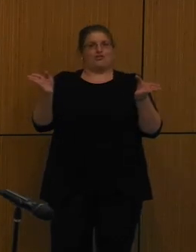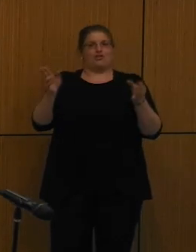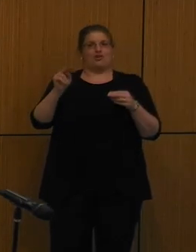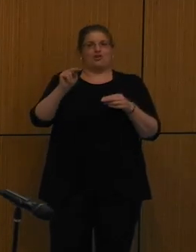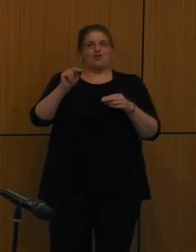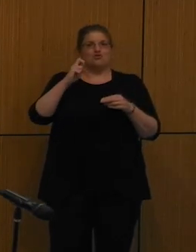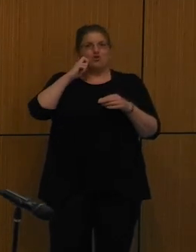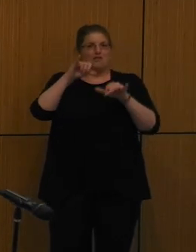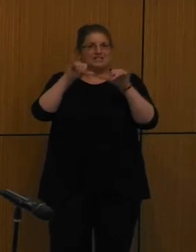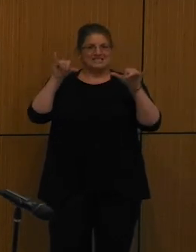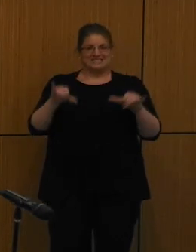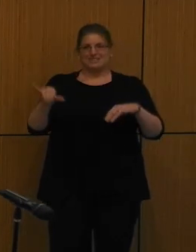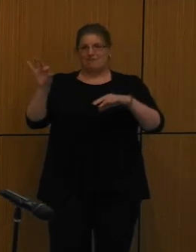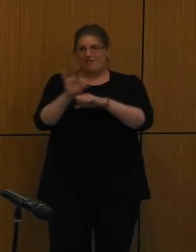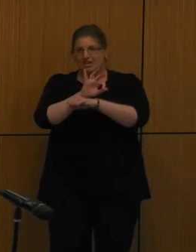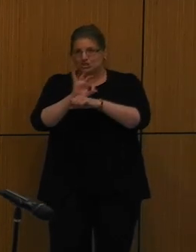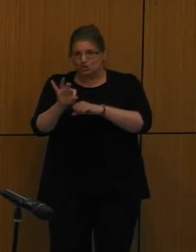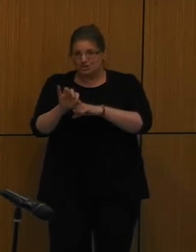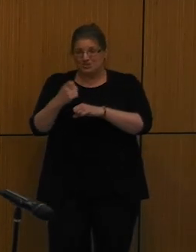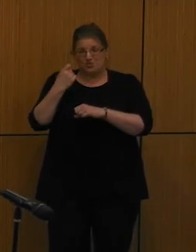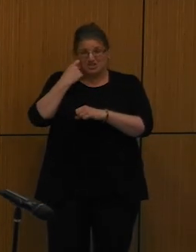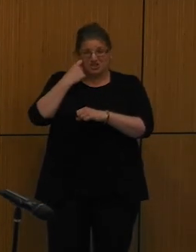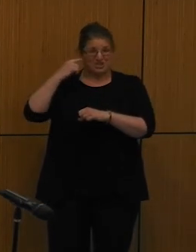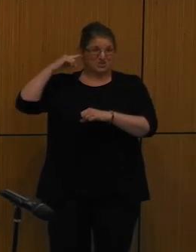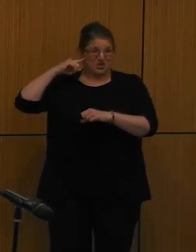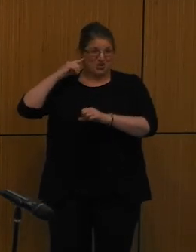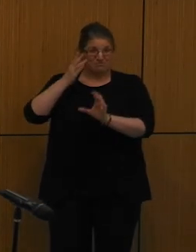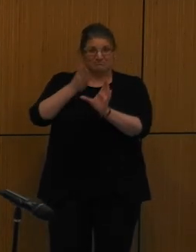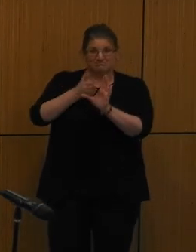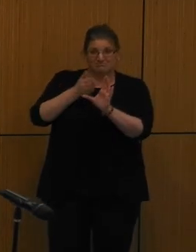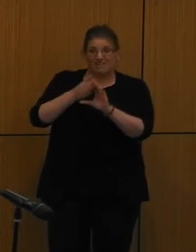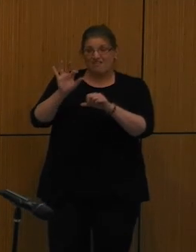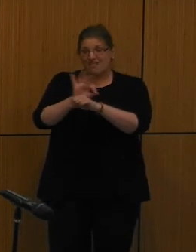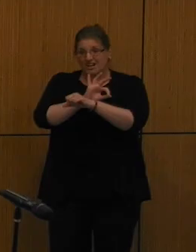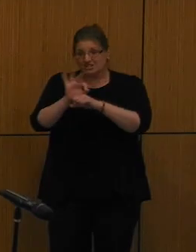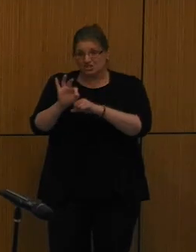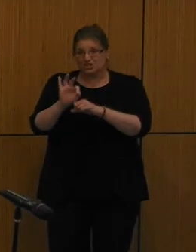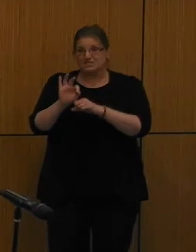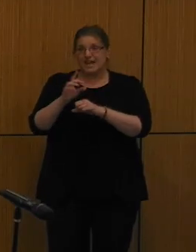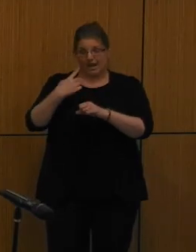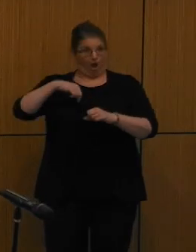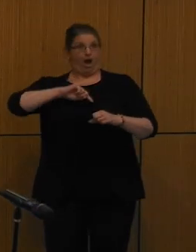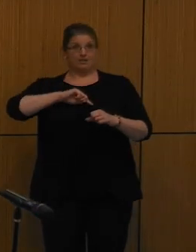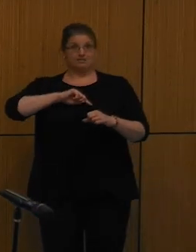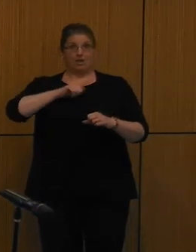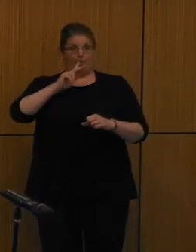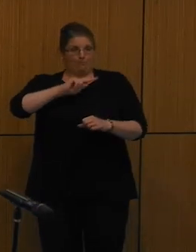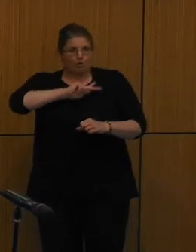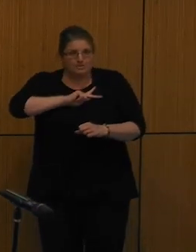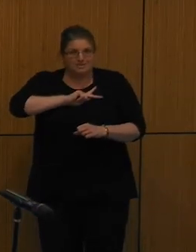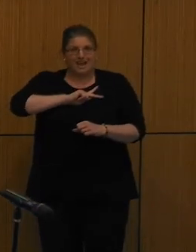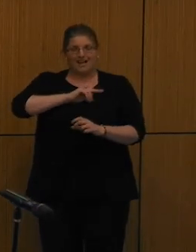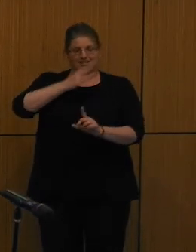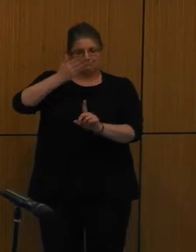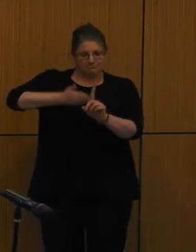So we just heard Doctor Barclay Levinson talk about its functions and being us. Right. It's your personality. It's your decision making center.